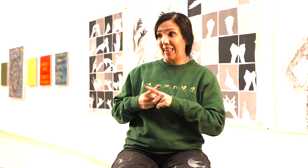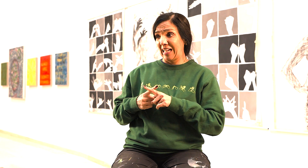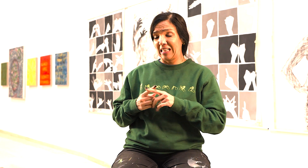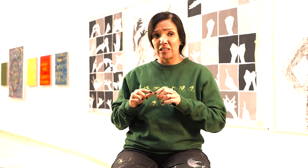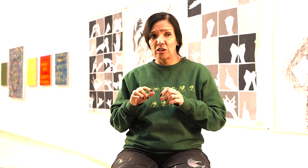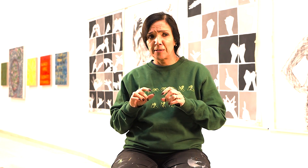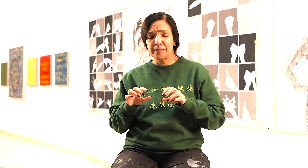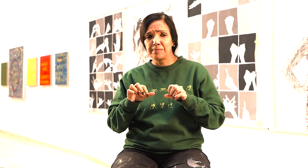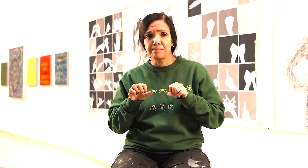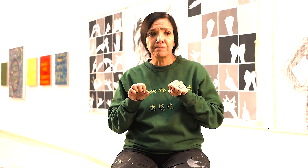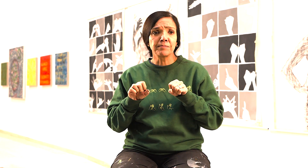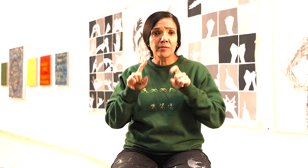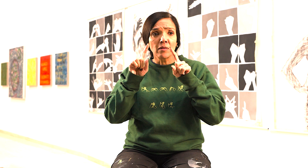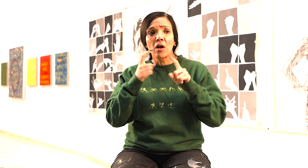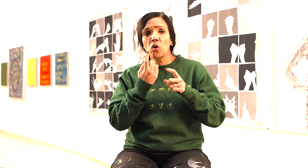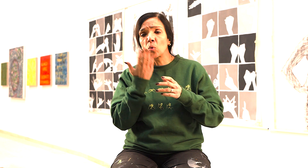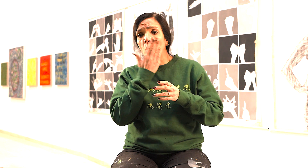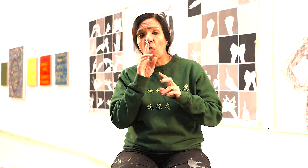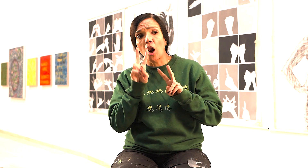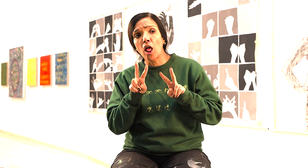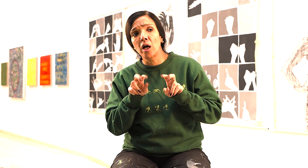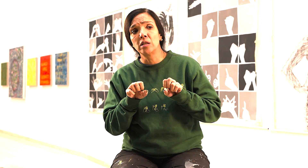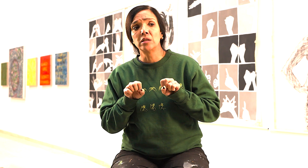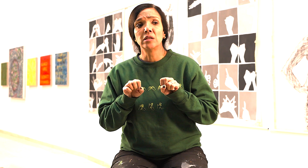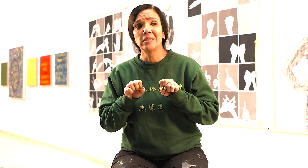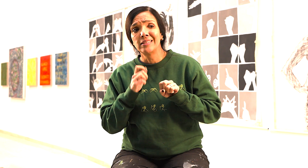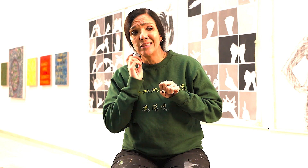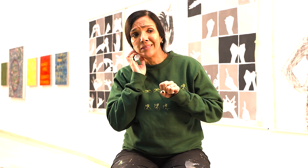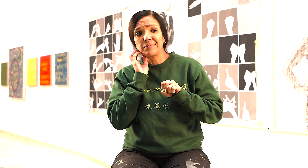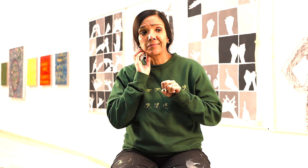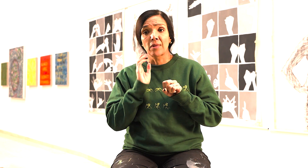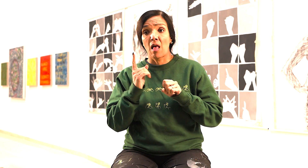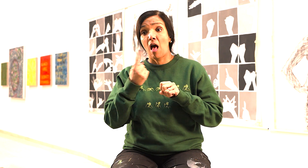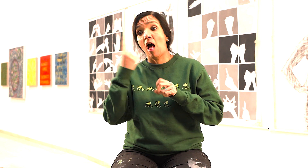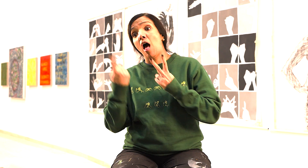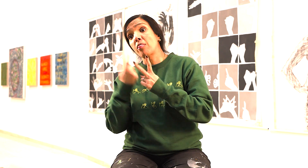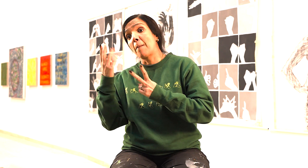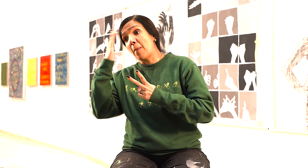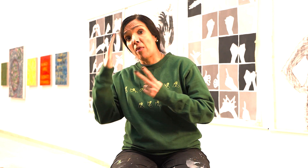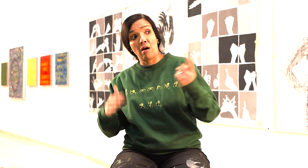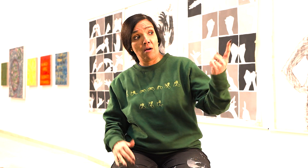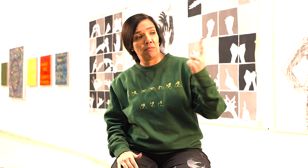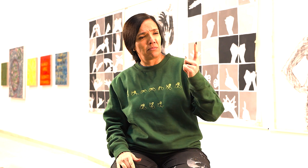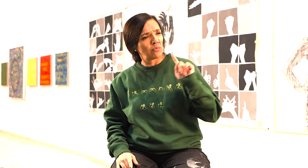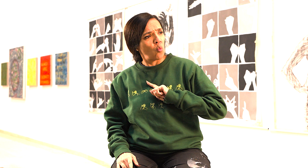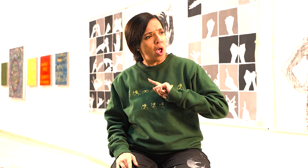without any acquisition of the English language, observed me in school, and another mother said,